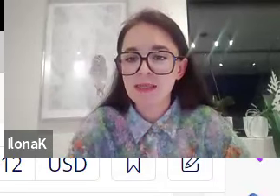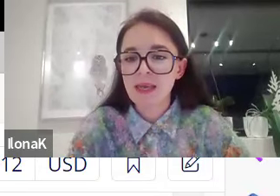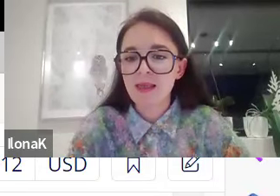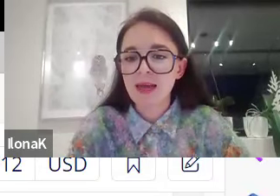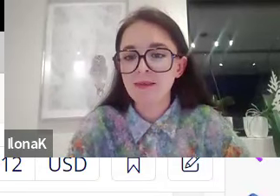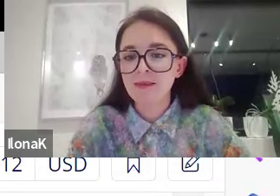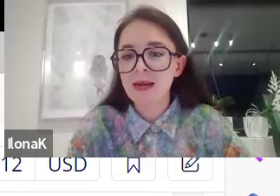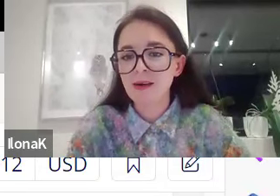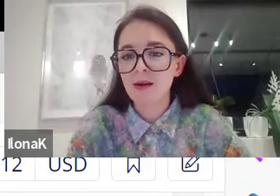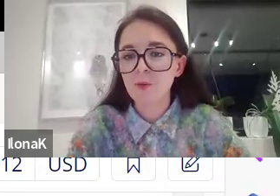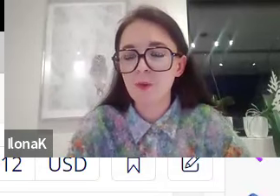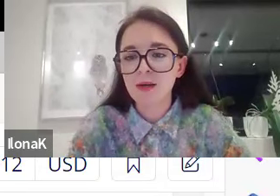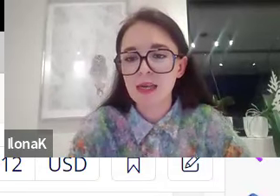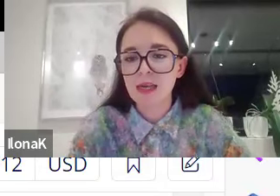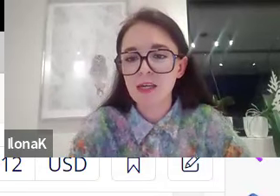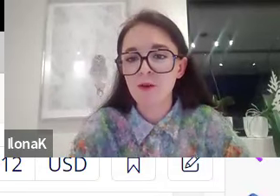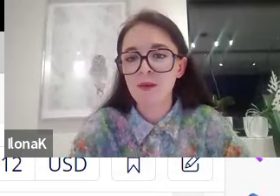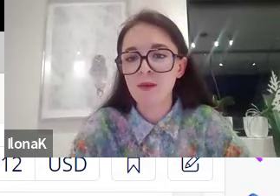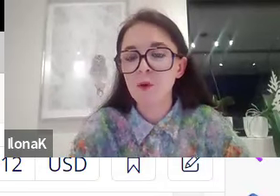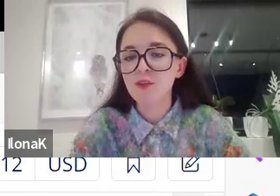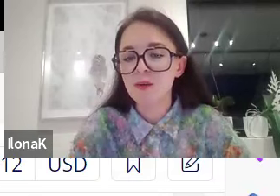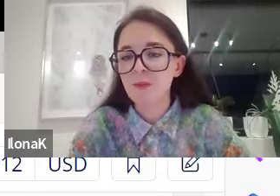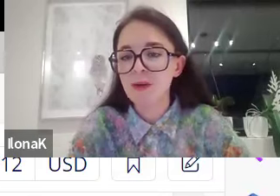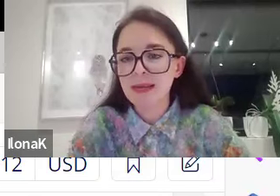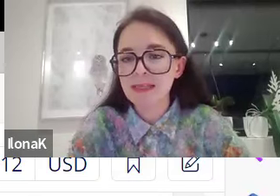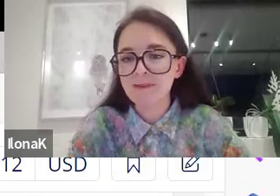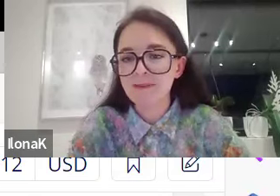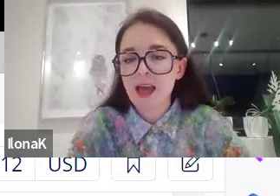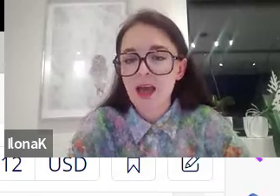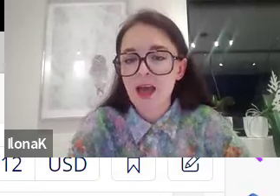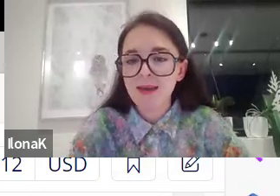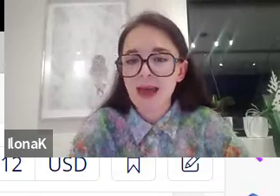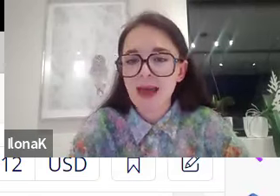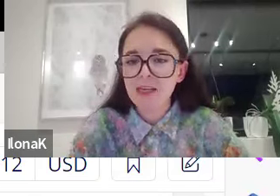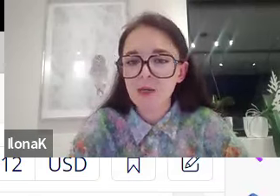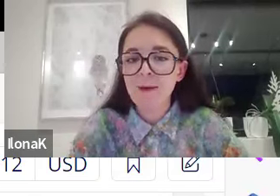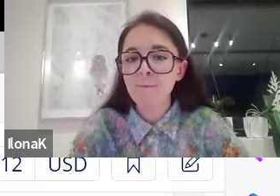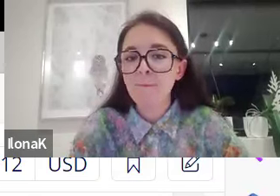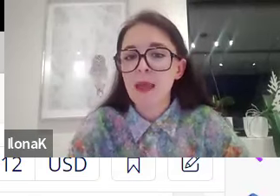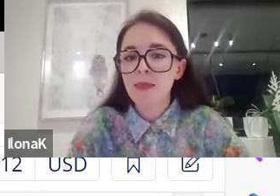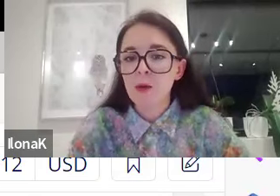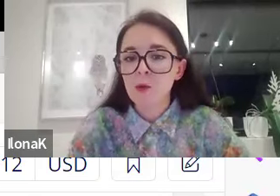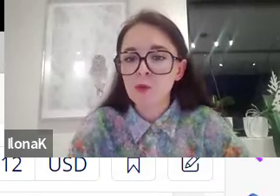We can see that IT hardware is one of the most carbon intensive categories.